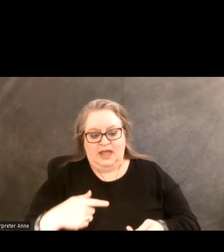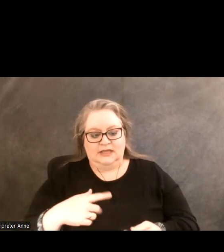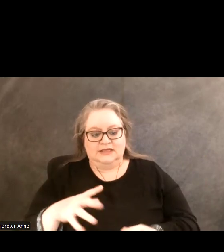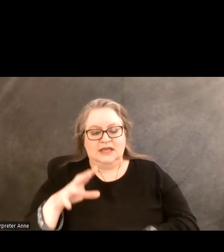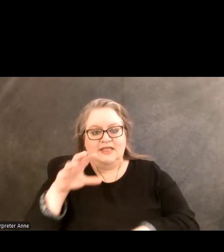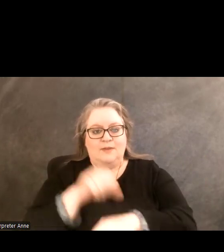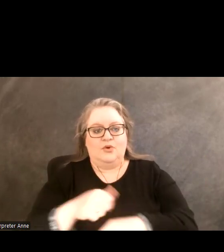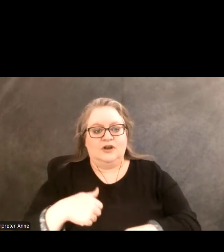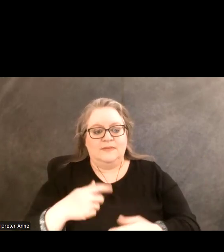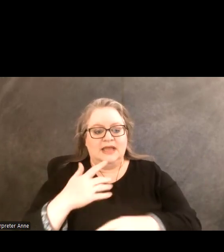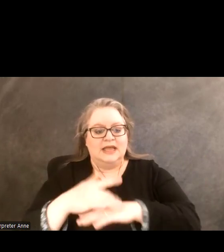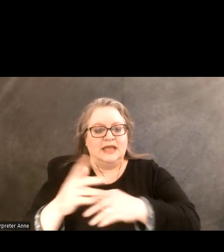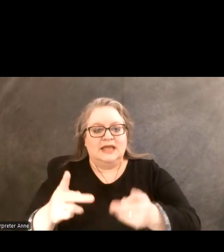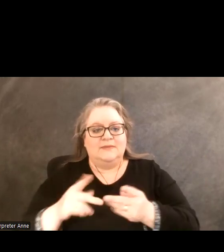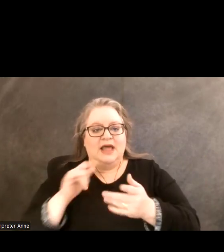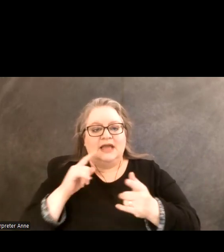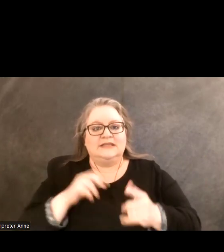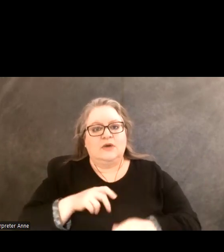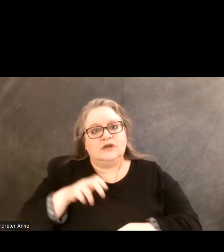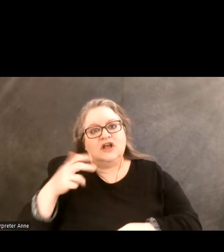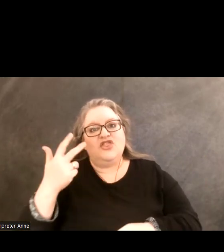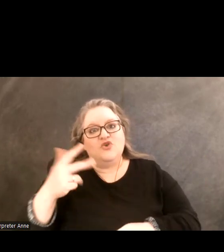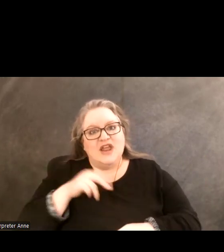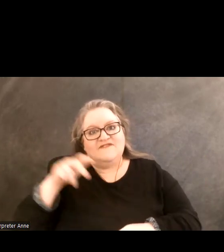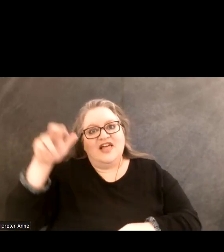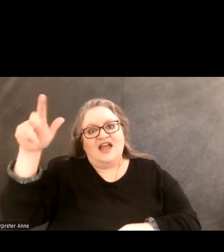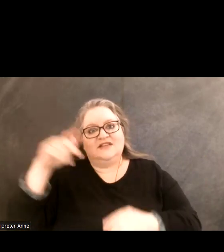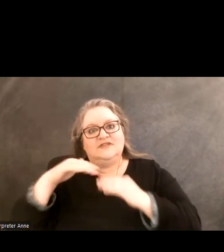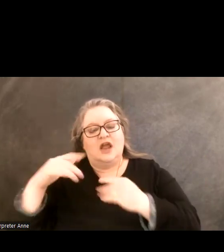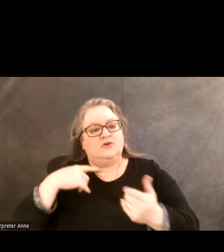space that was up three flights of stairs, with no warning, so I